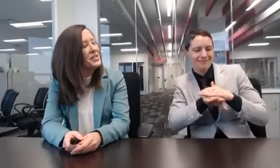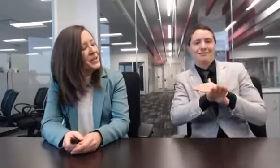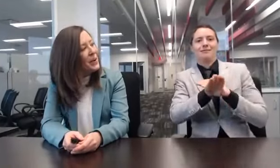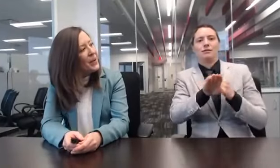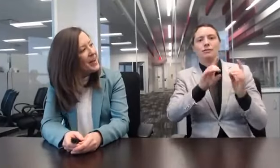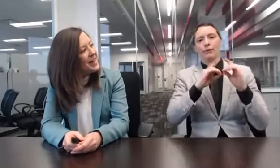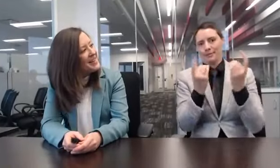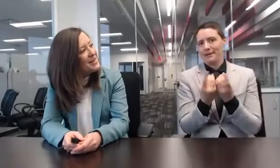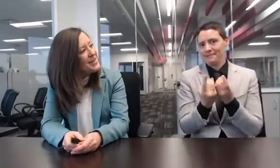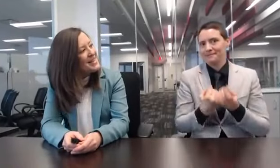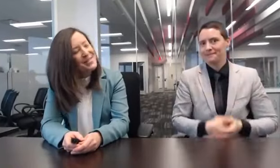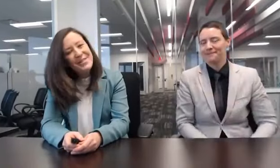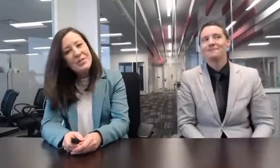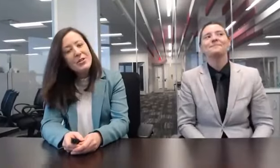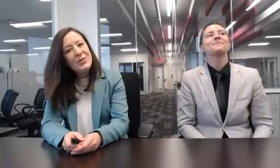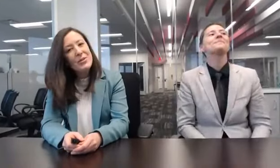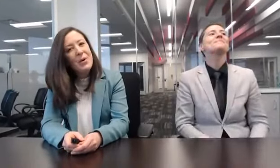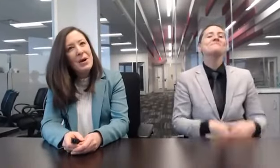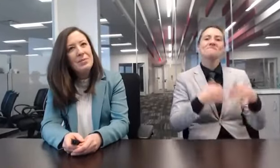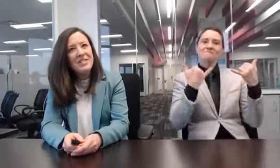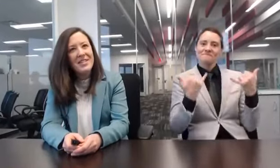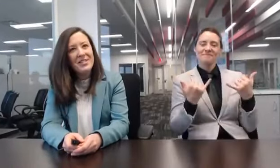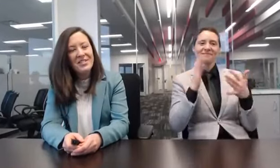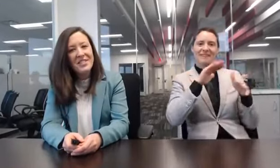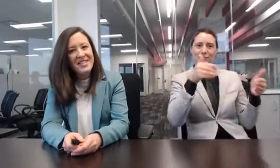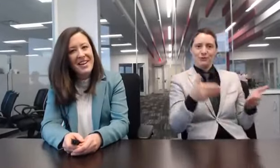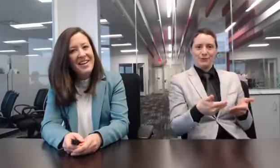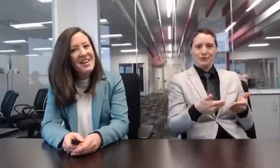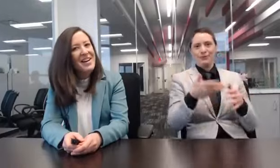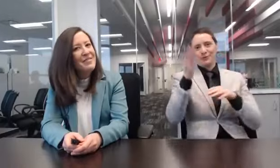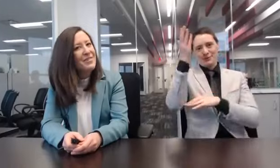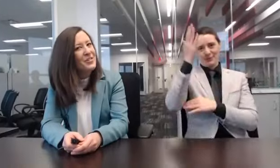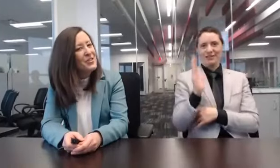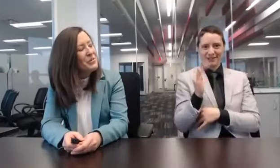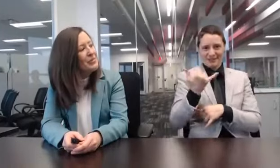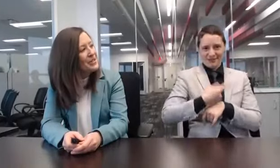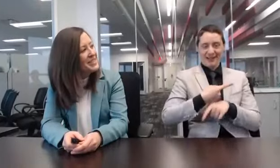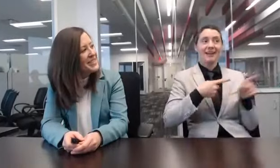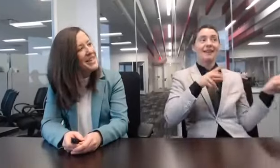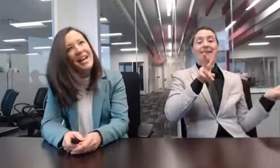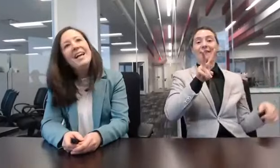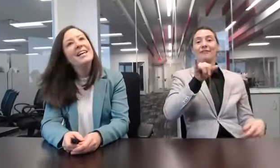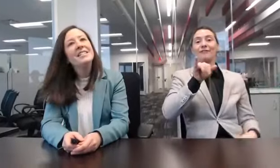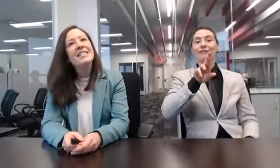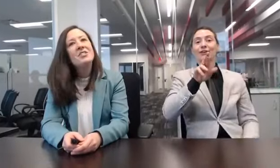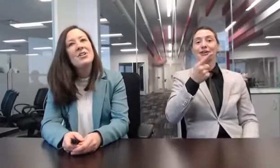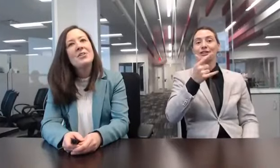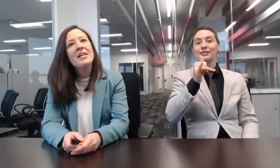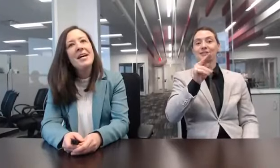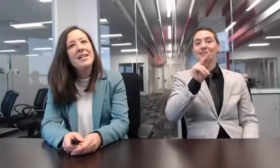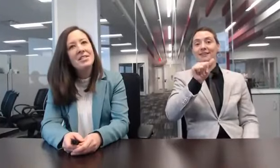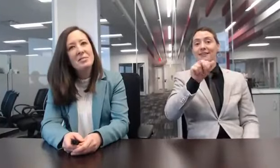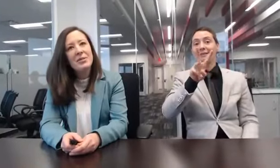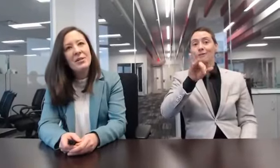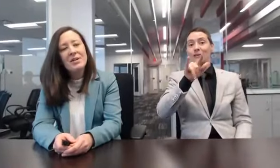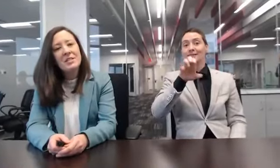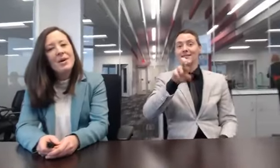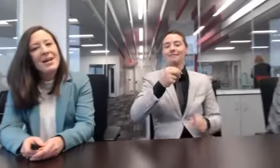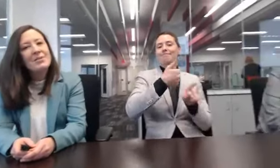So, let me introduce you to our presenters today. Virginia Wilson is an attorney at Disability Rights Ohio